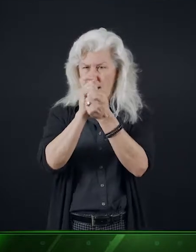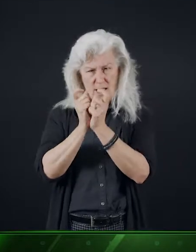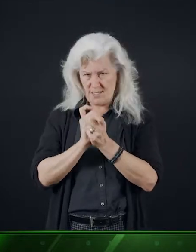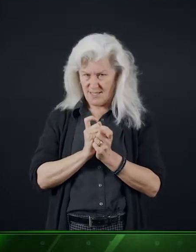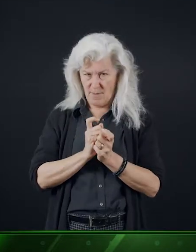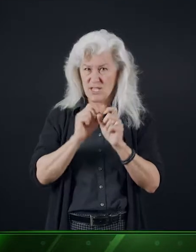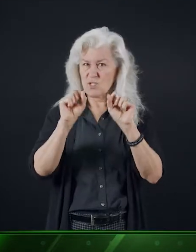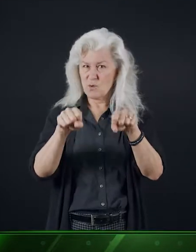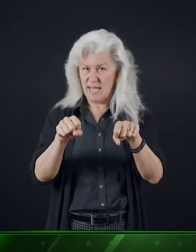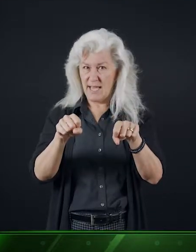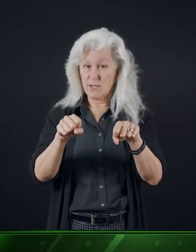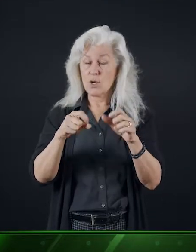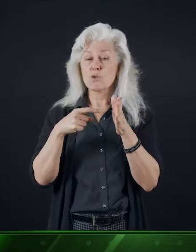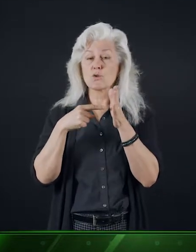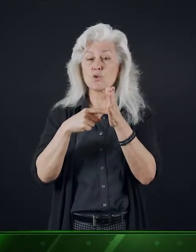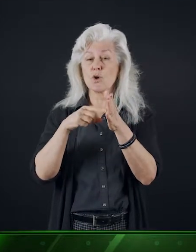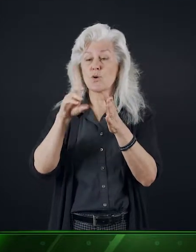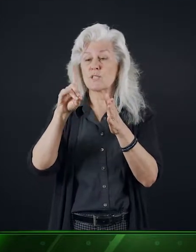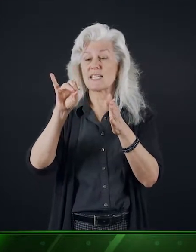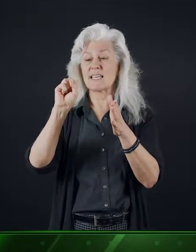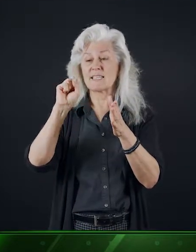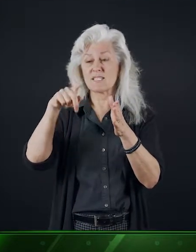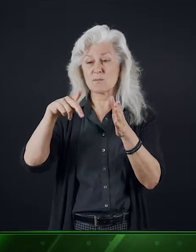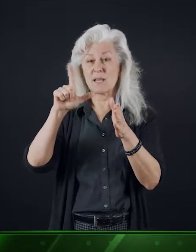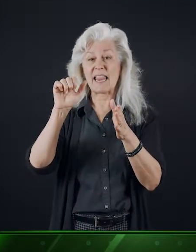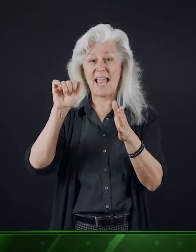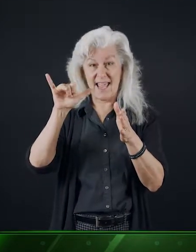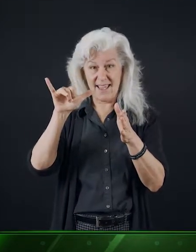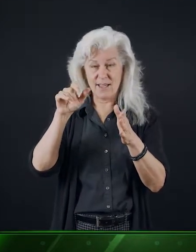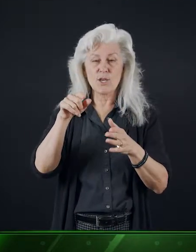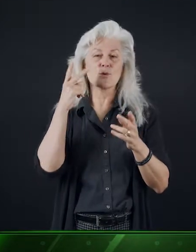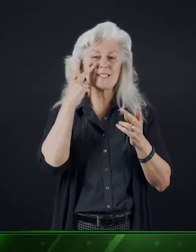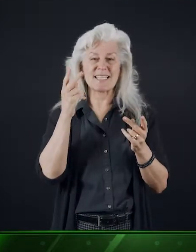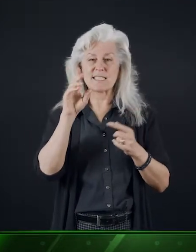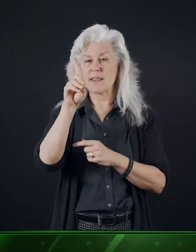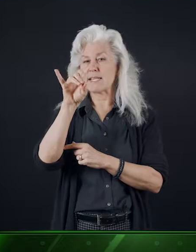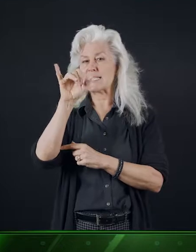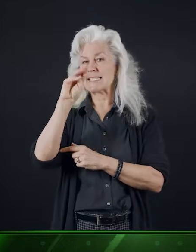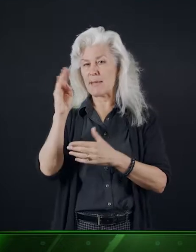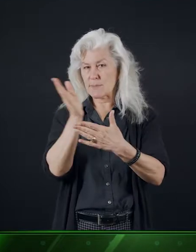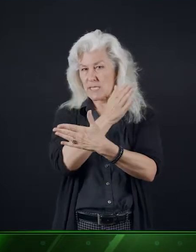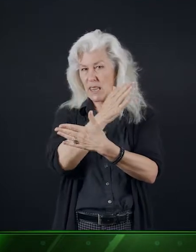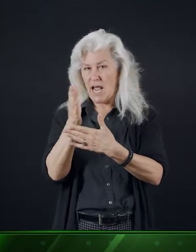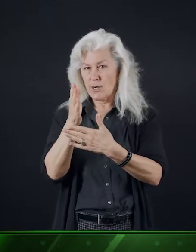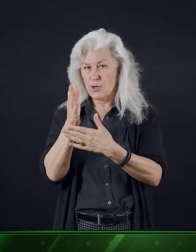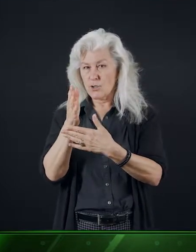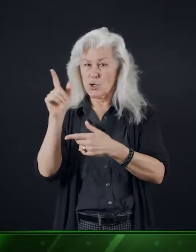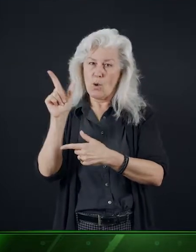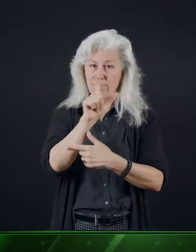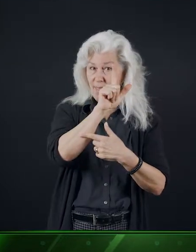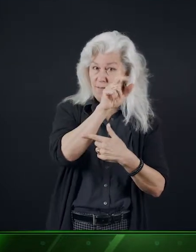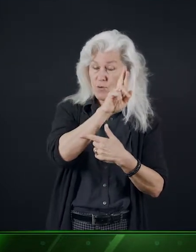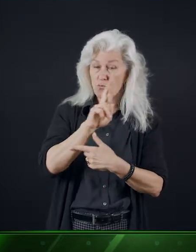So if you go to Display, you'll see that we're on the dim slider now and you can move it left and right to make it more dim,